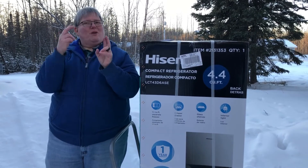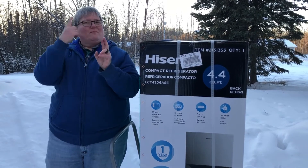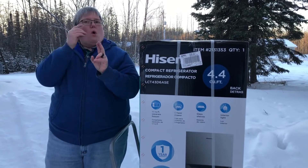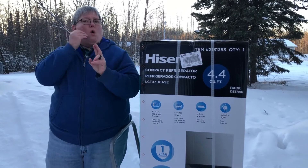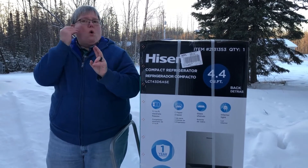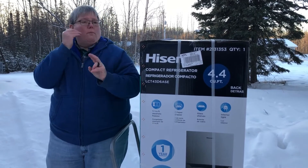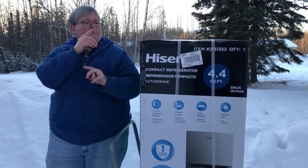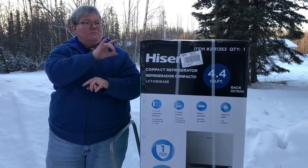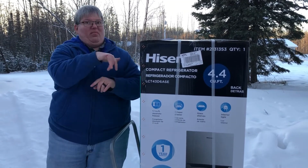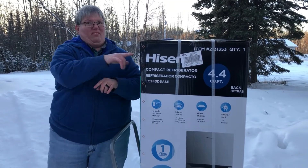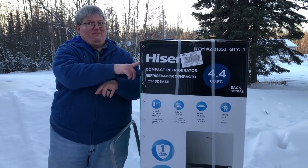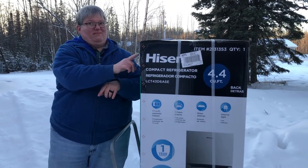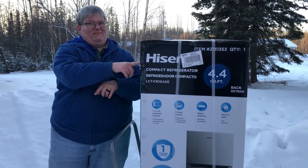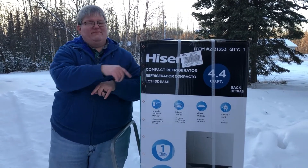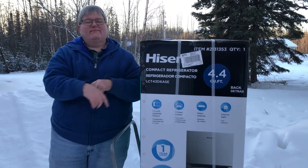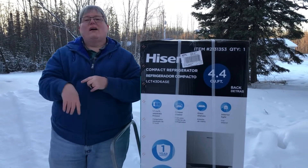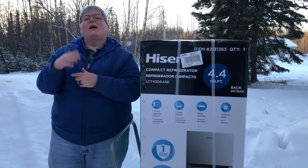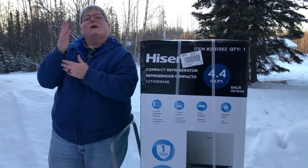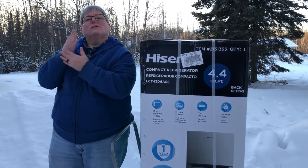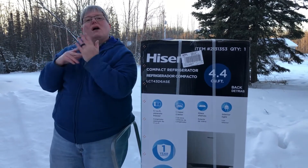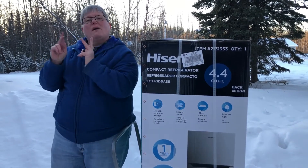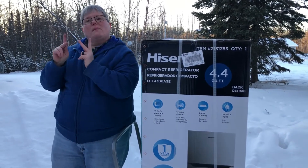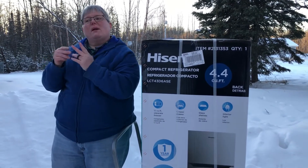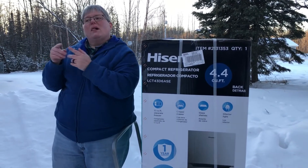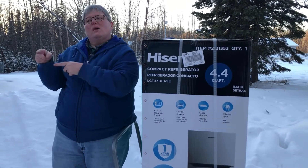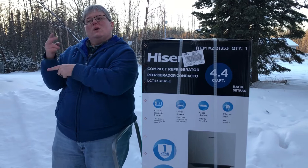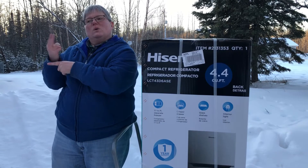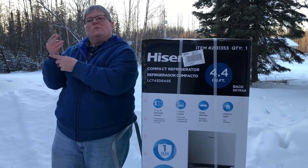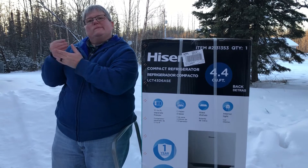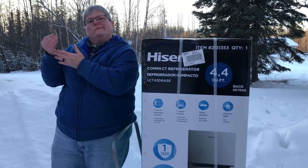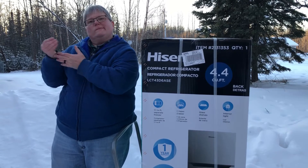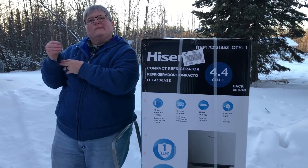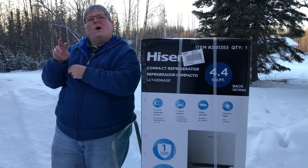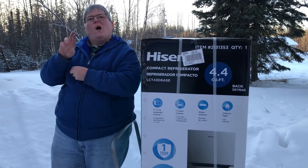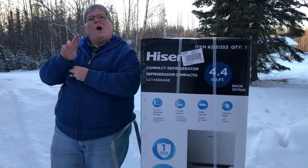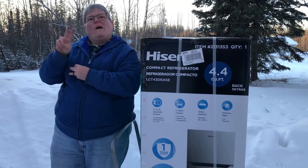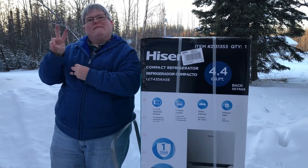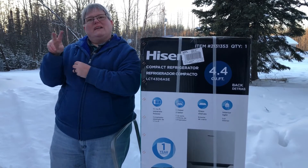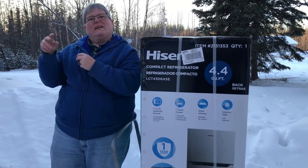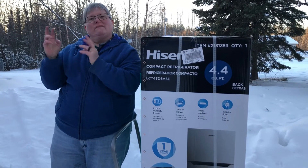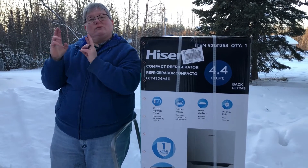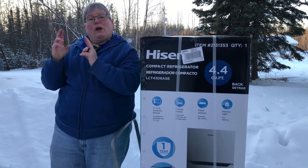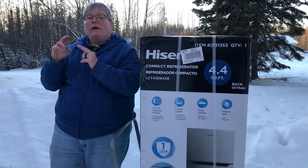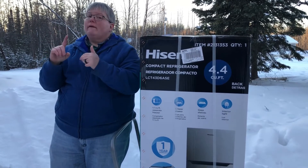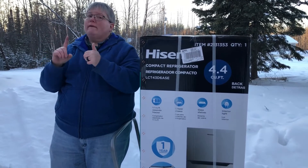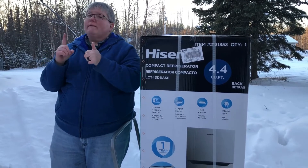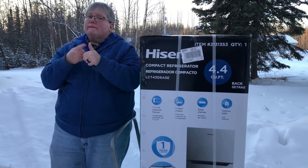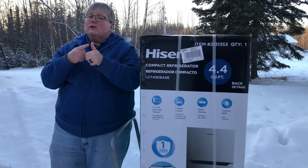and used like a home refrigerator like this, and some people have bought RV refrigerators.